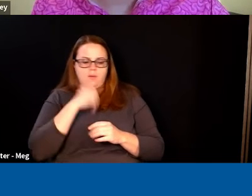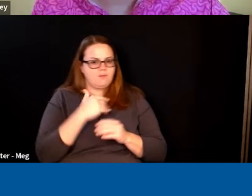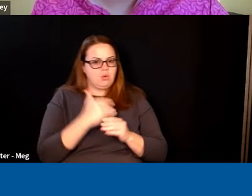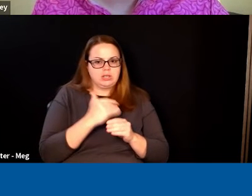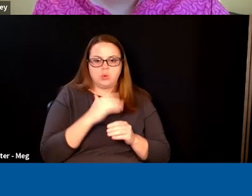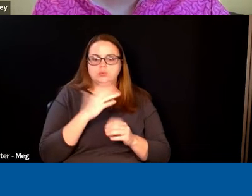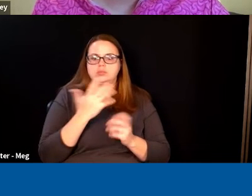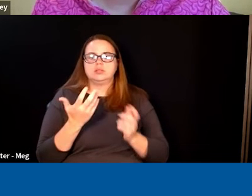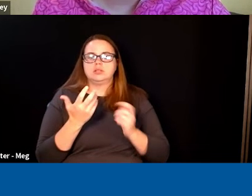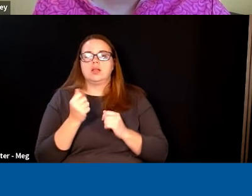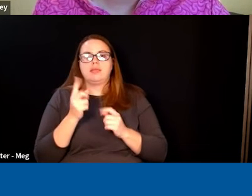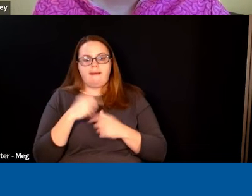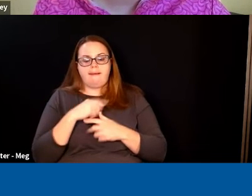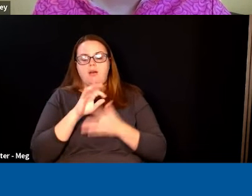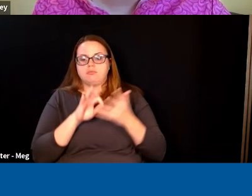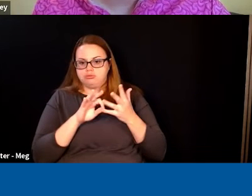There are options, and this is cool.